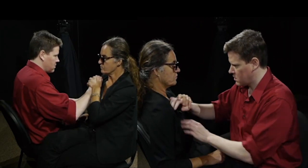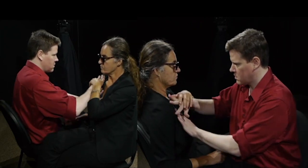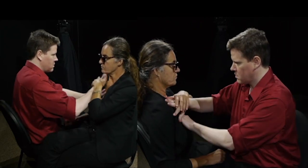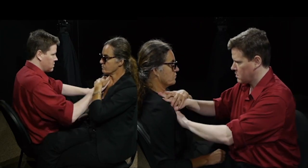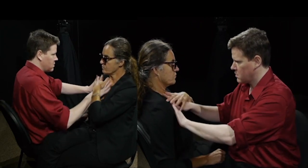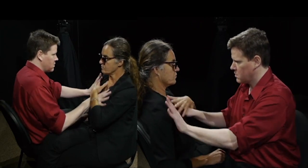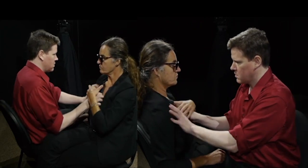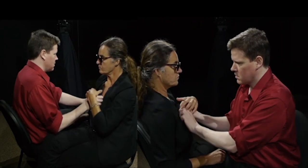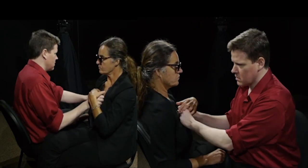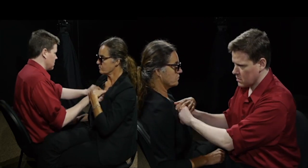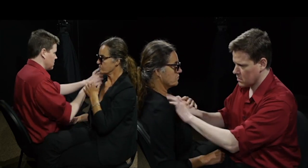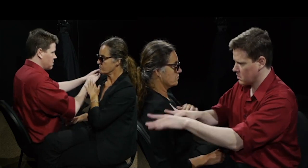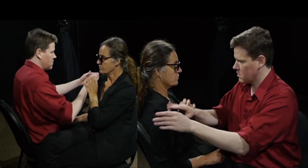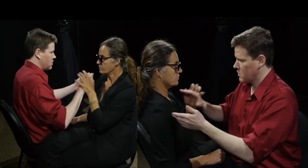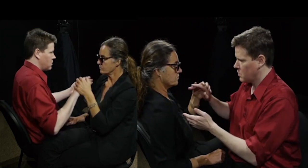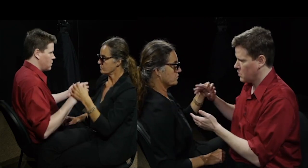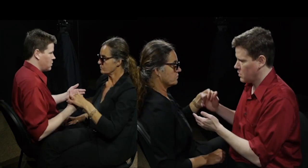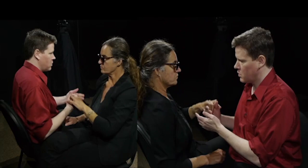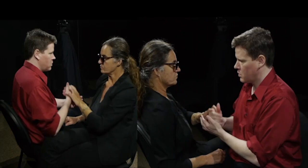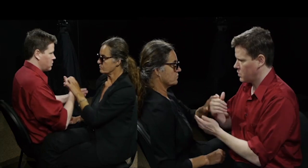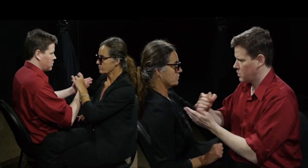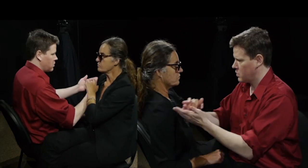hiring DeafBlind teachers is required.